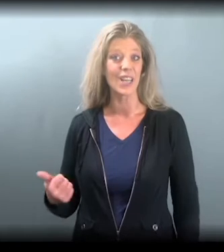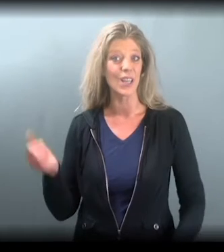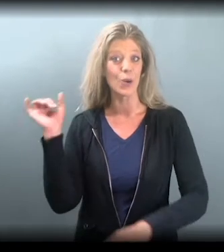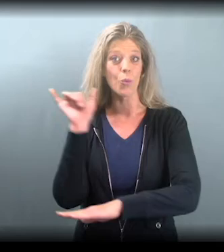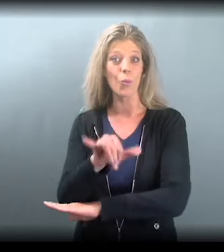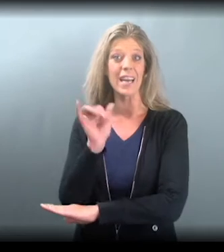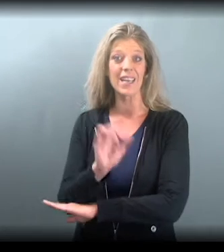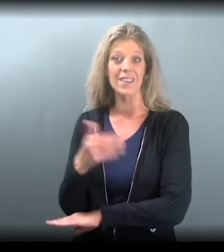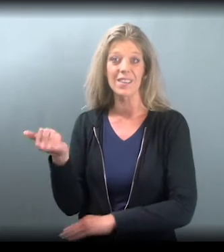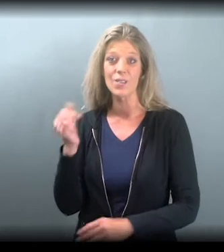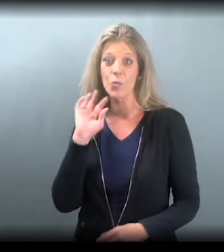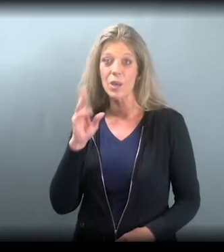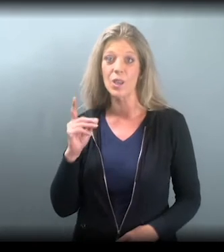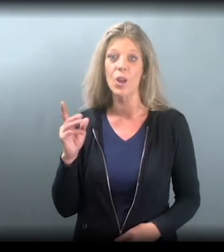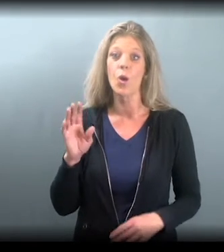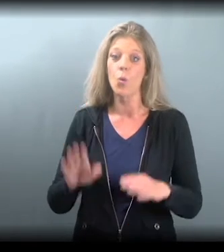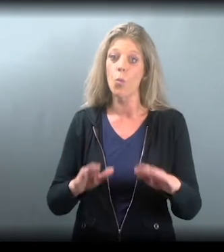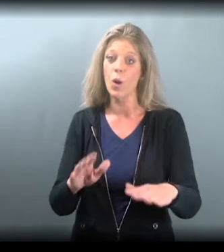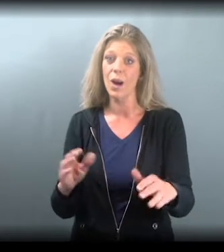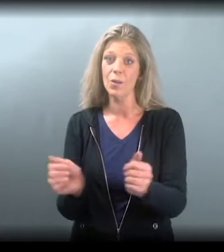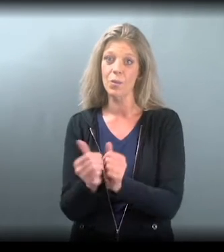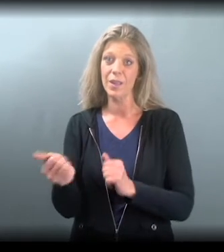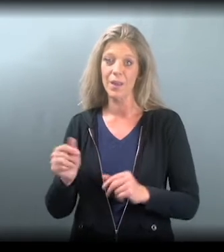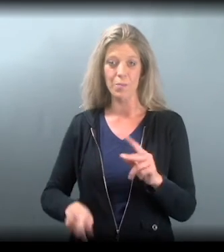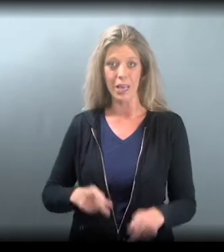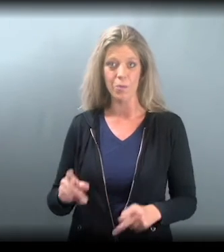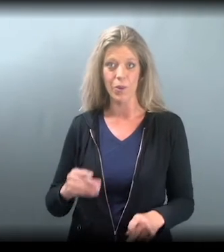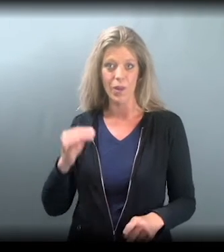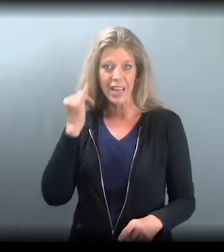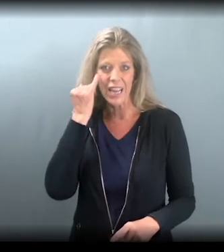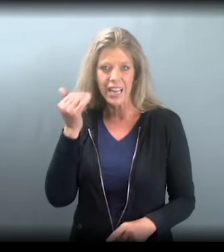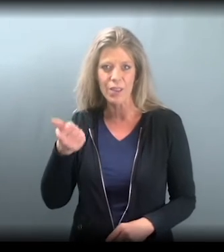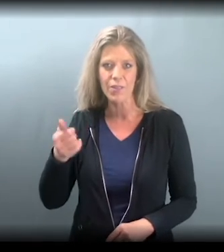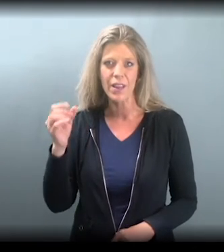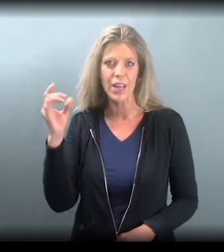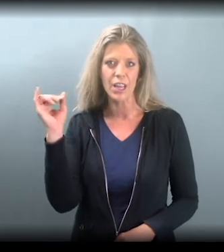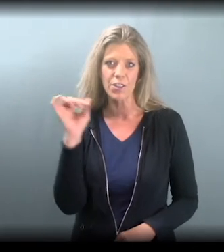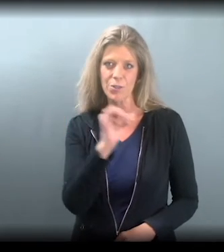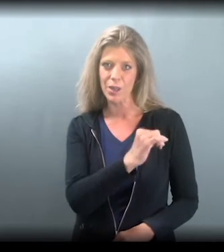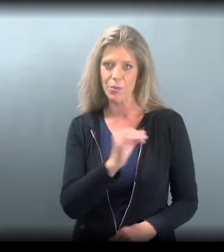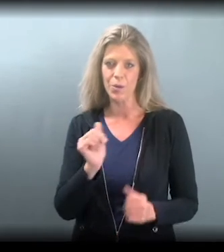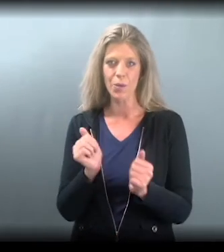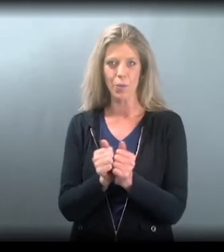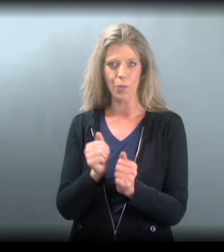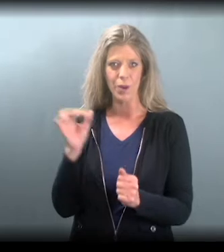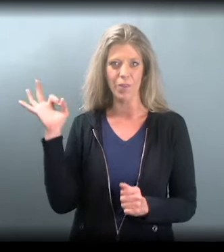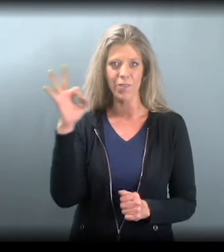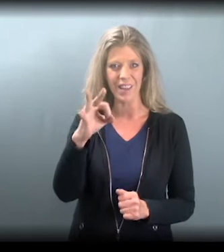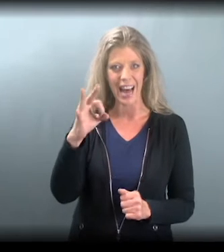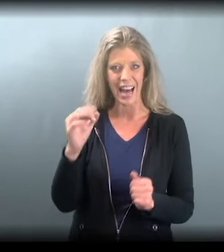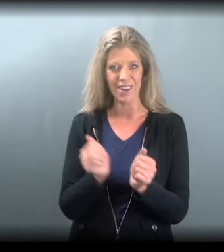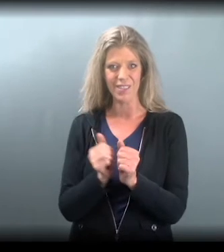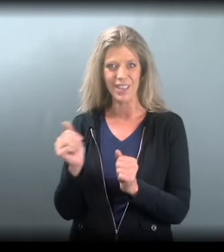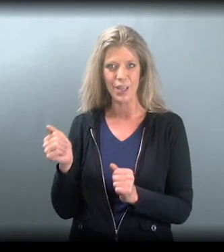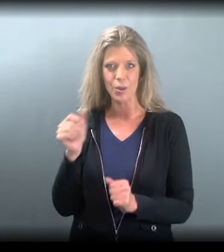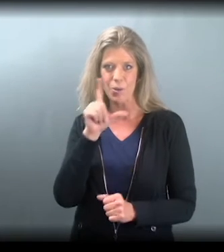The The whales The whales will The whales will walk The whales will walk with The whales will walk with the The whales will walk with the people, The whales will walk with the people, if The whales will walk with the people, if the The whales will walk with the people, if the shrimp The whales will walk with the people, if the shrimp will The whales will walk with the people, if the shrimp will fly The whales will walk with the people, if the shrimp will fly with The whales will walk with the people, if the shrimp will fly with the